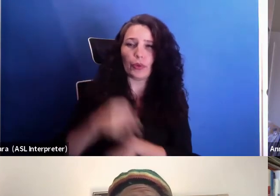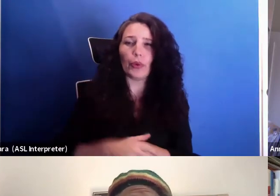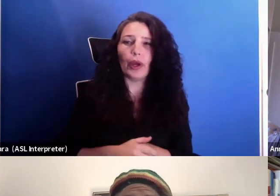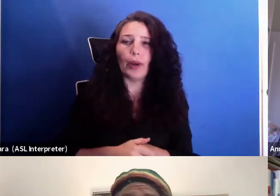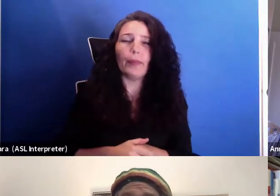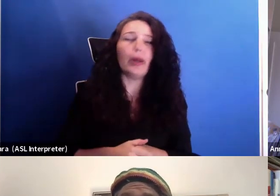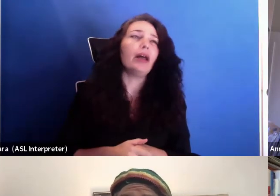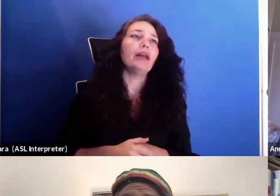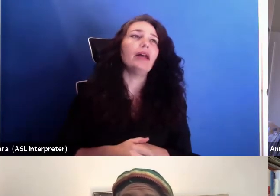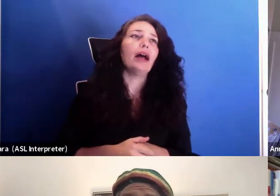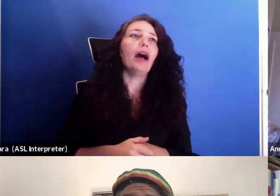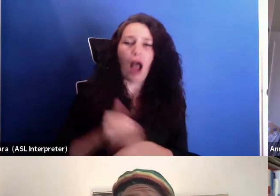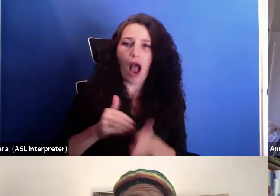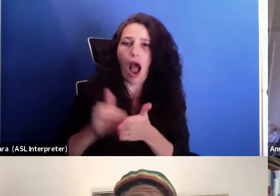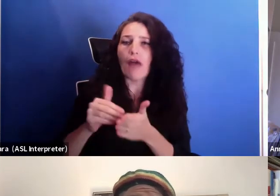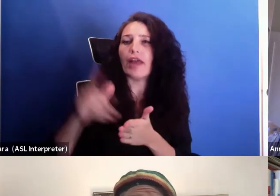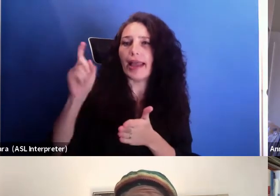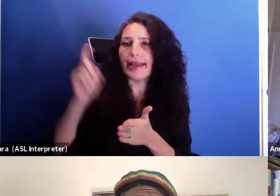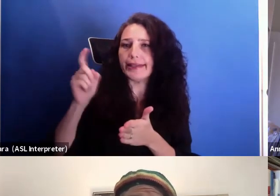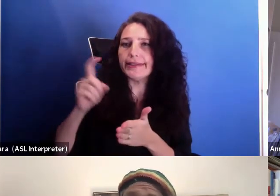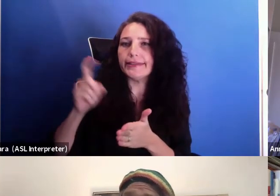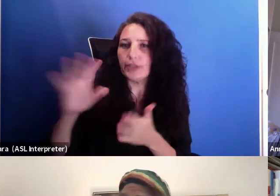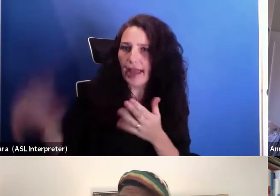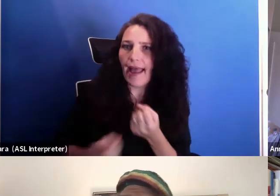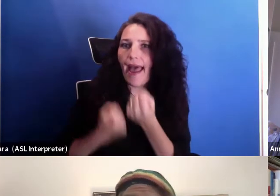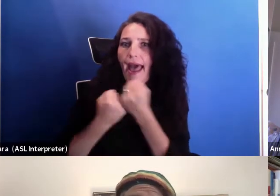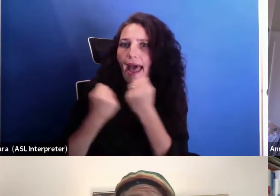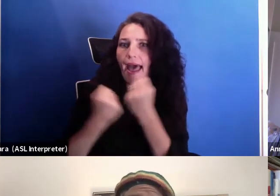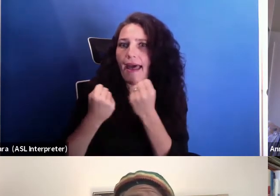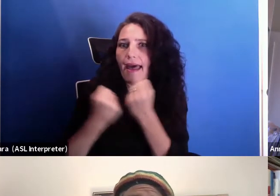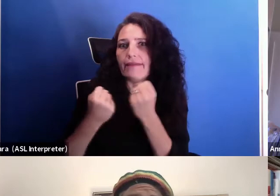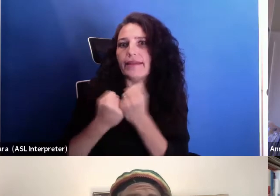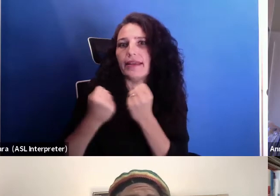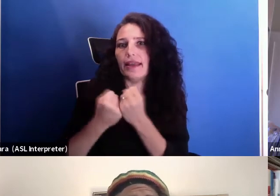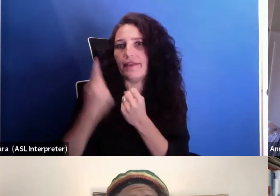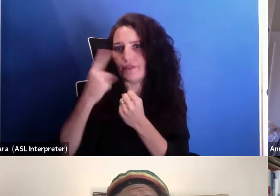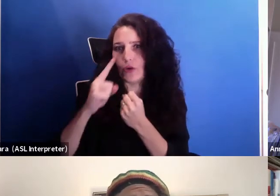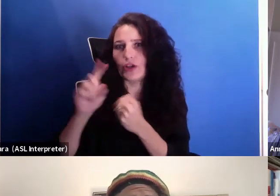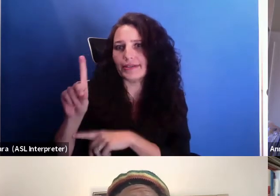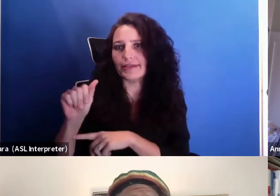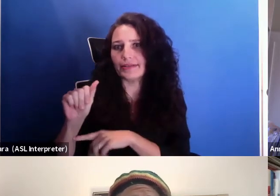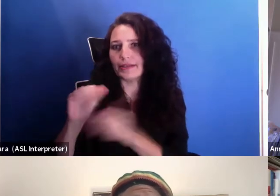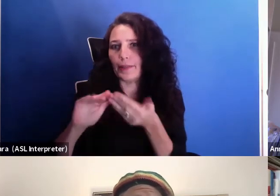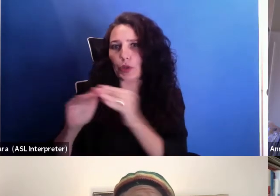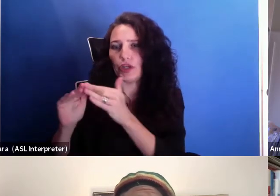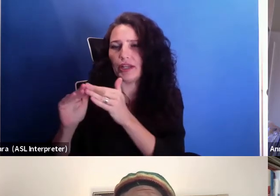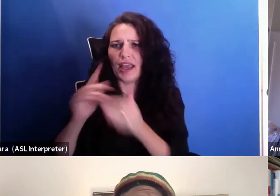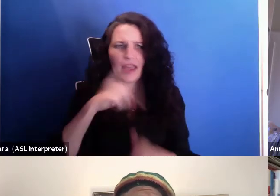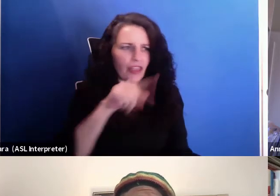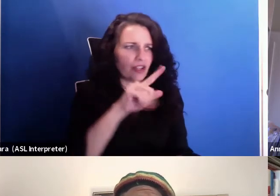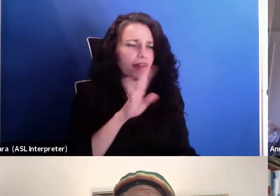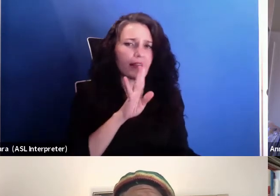about very very important communities, very marginalized communities but having left people with disabilities out.